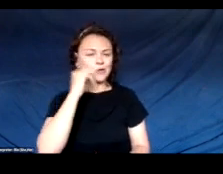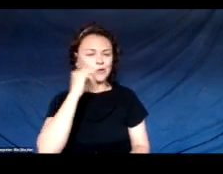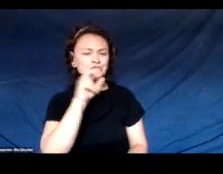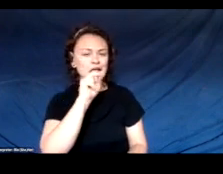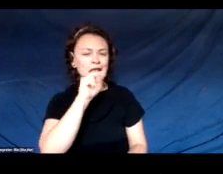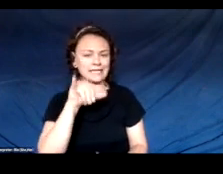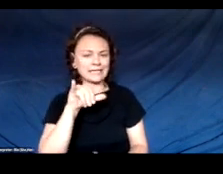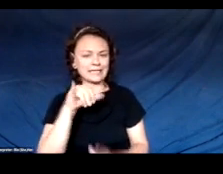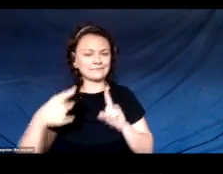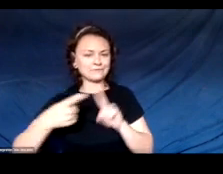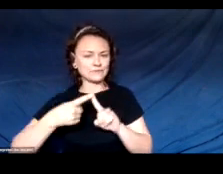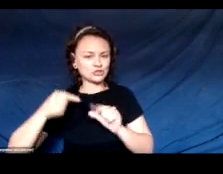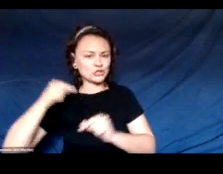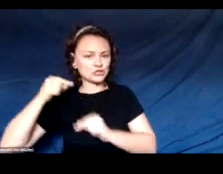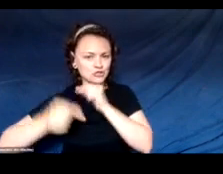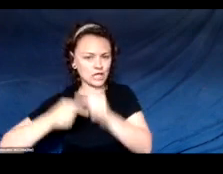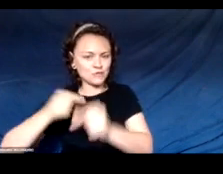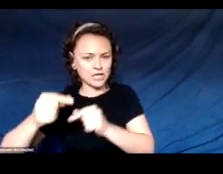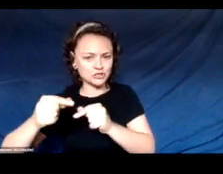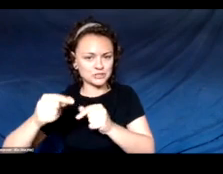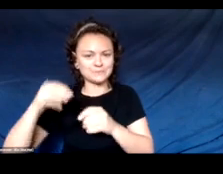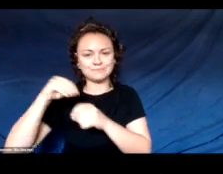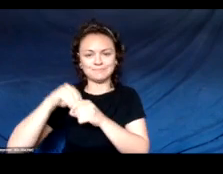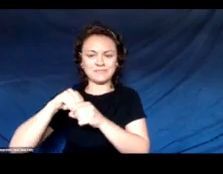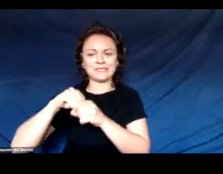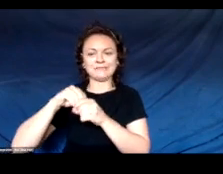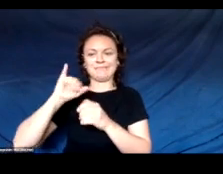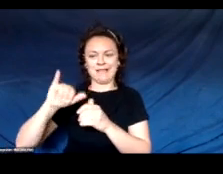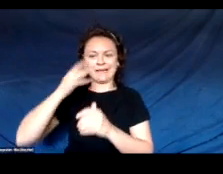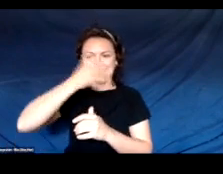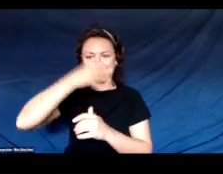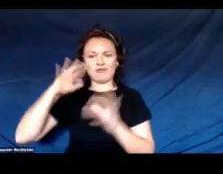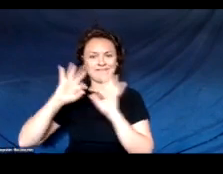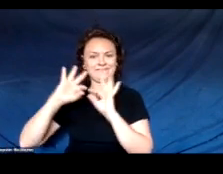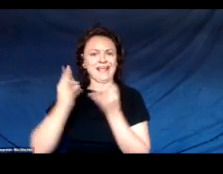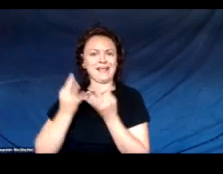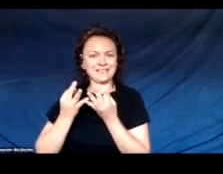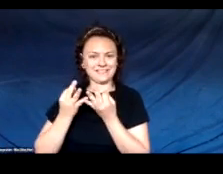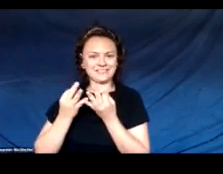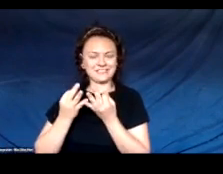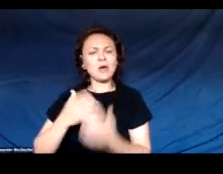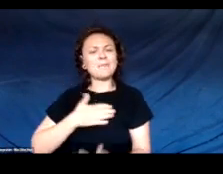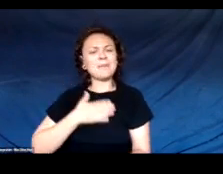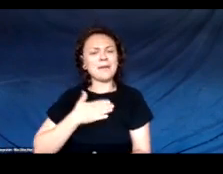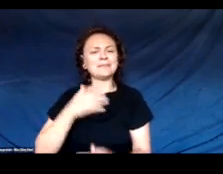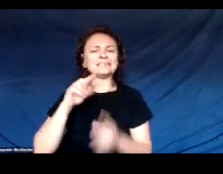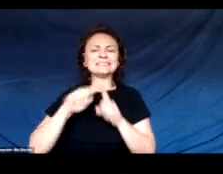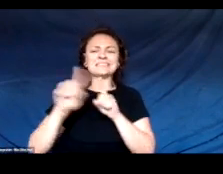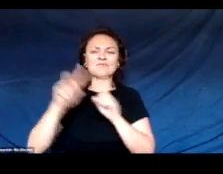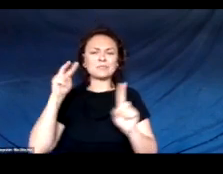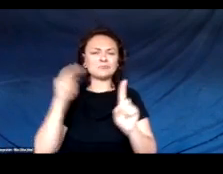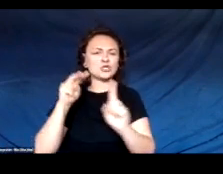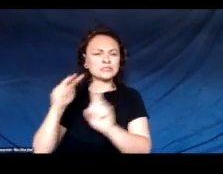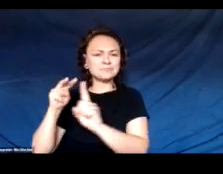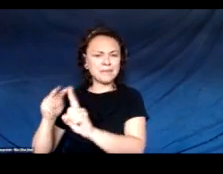like born in an immigrant family. I'm glad that we can represent different perspectives here as well.